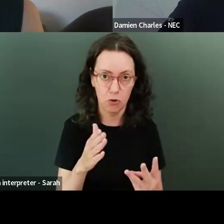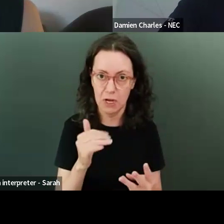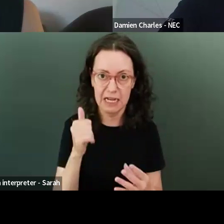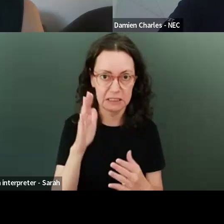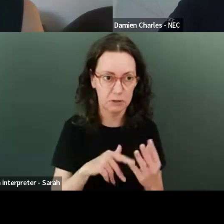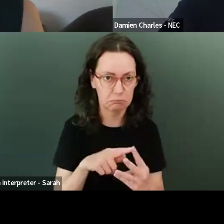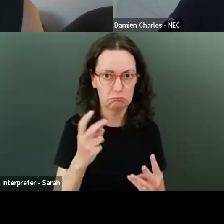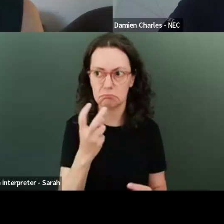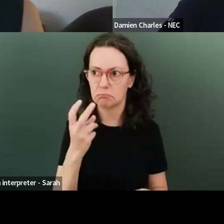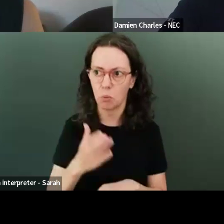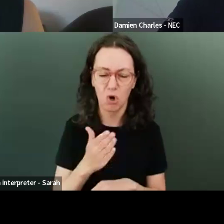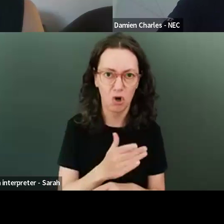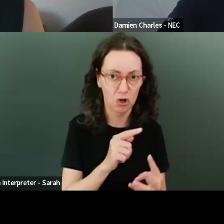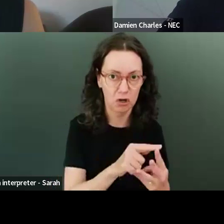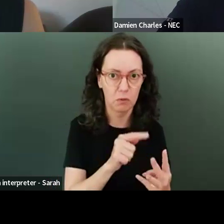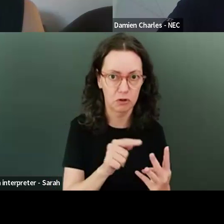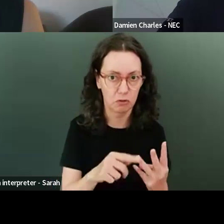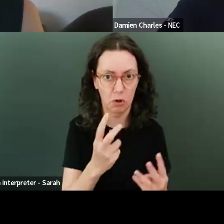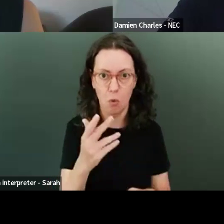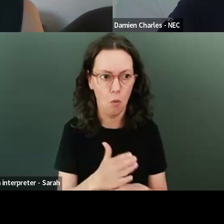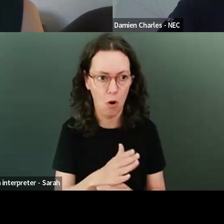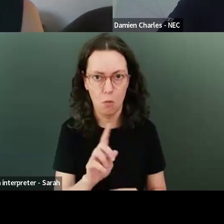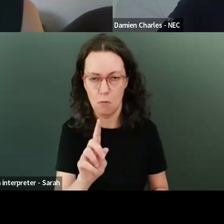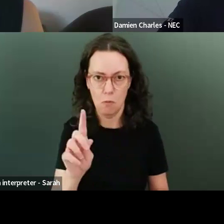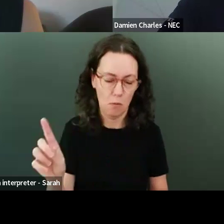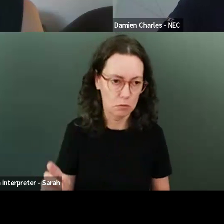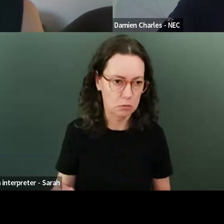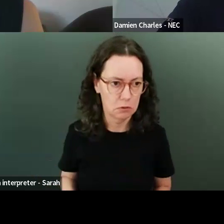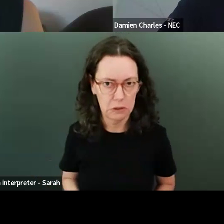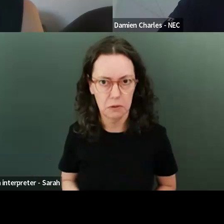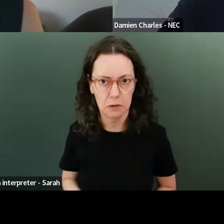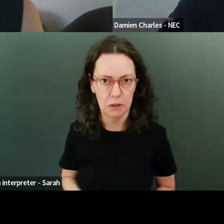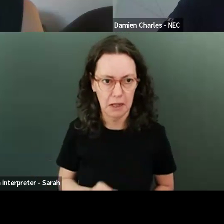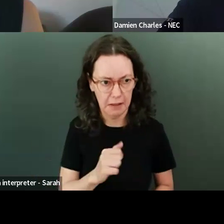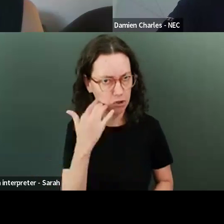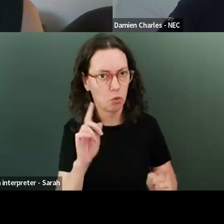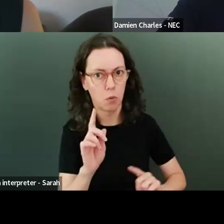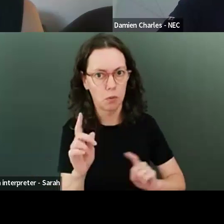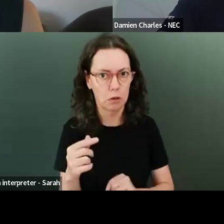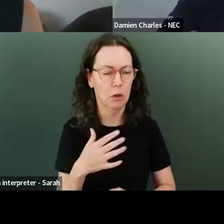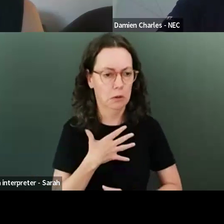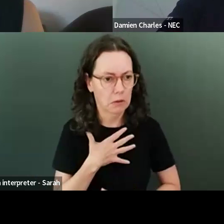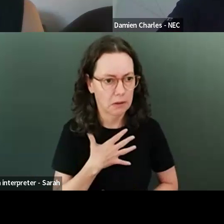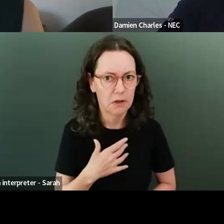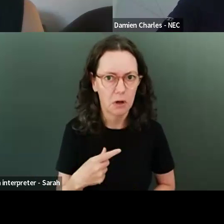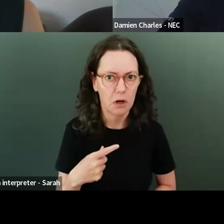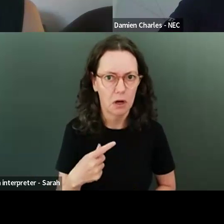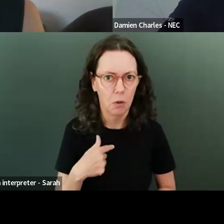into employment and you know and you know I just you know I guess all of us